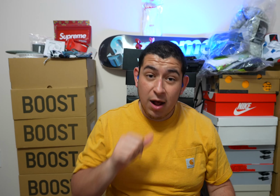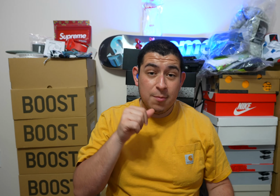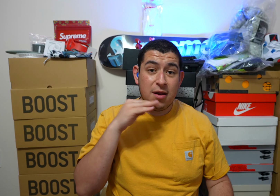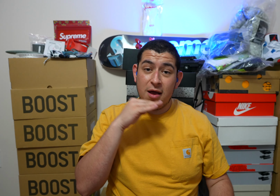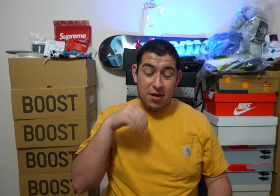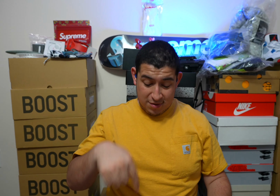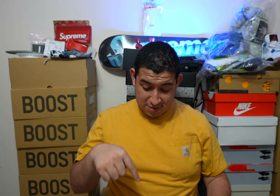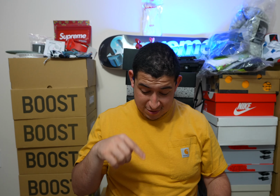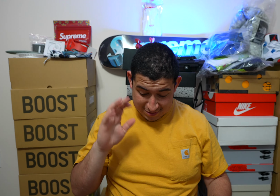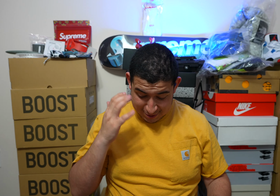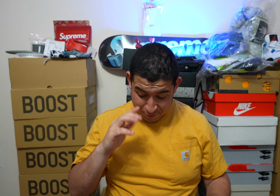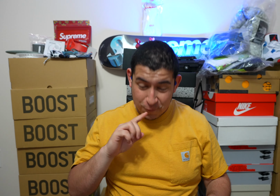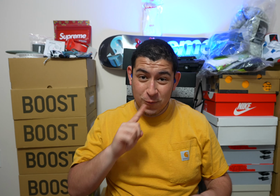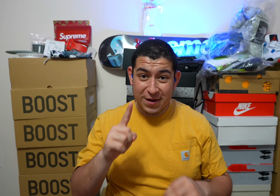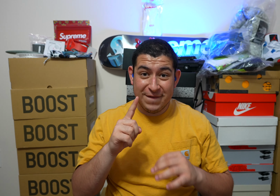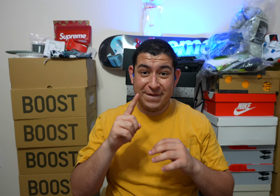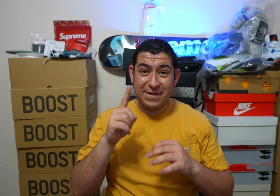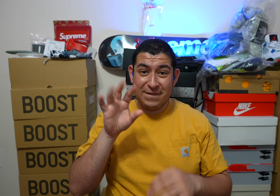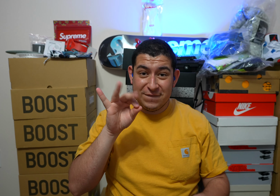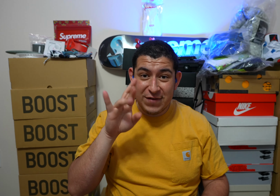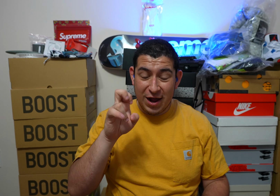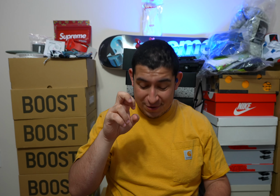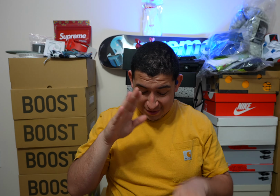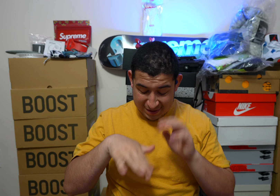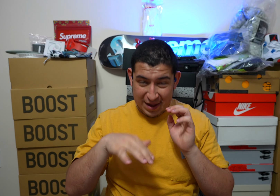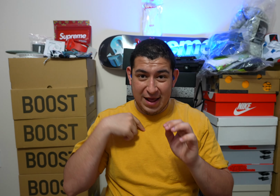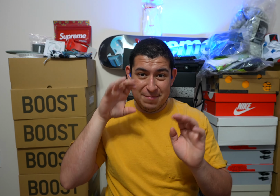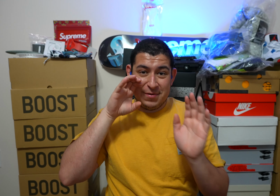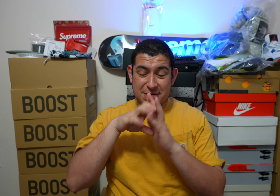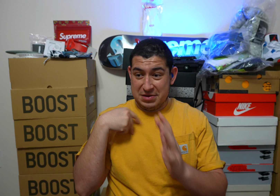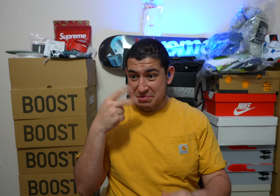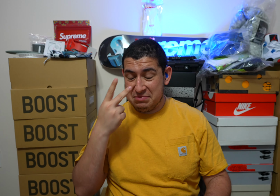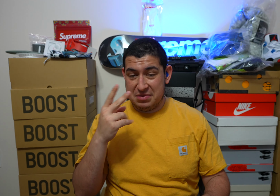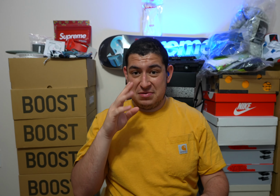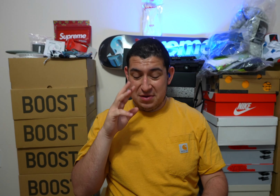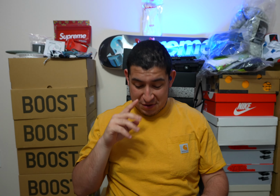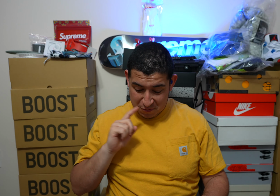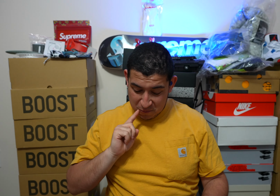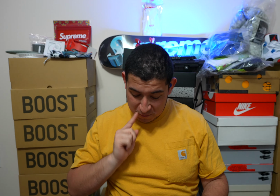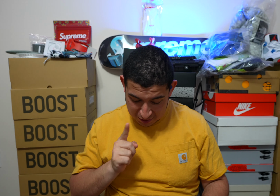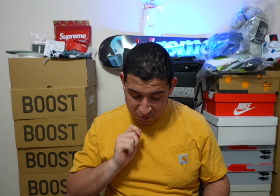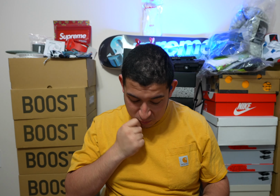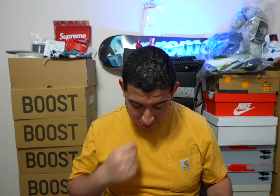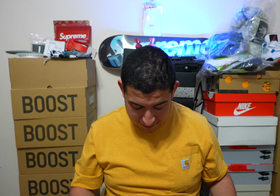I am not gonna lie. This shoe is so fire than I had seen in the picture.